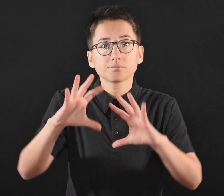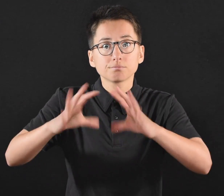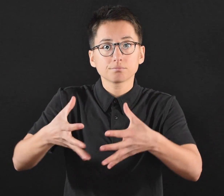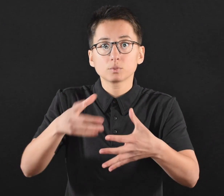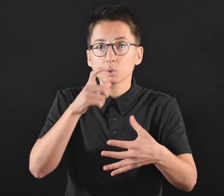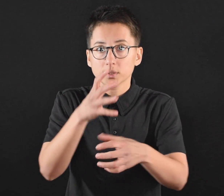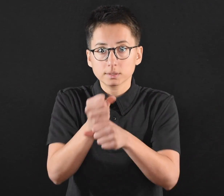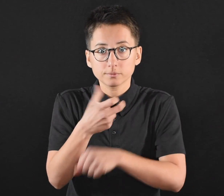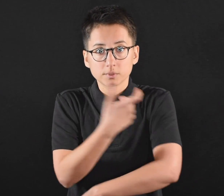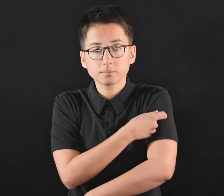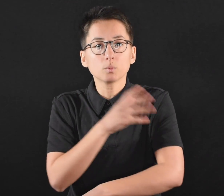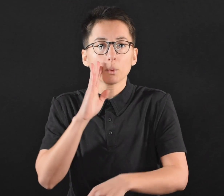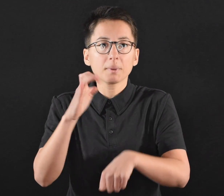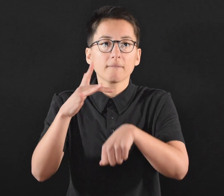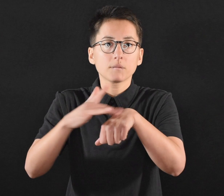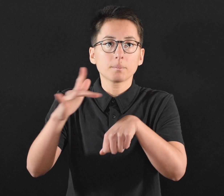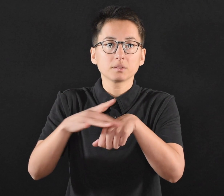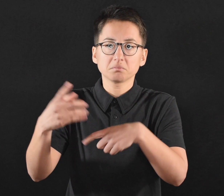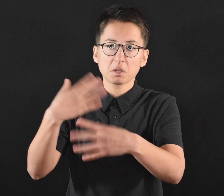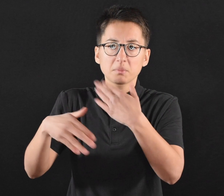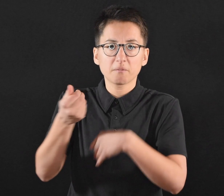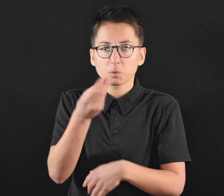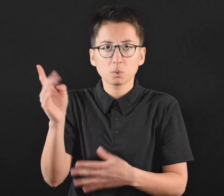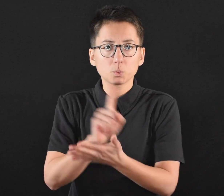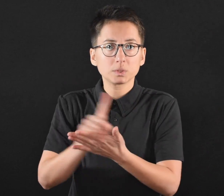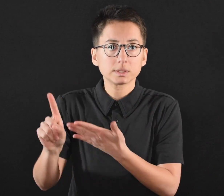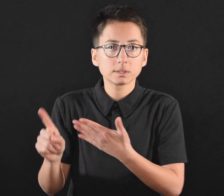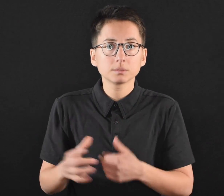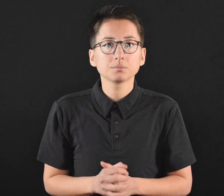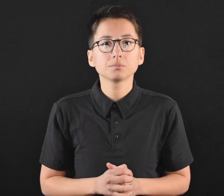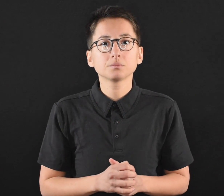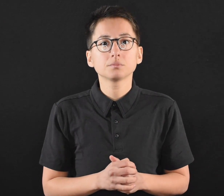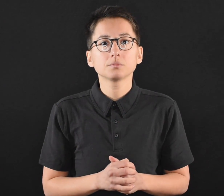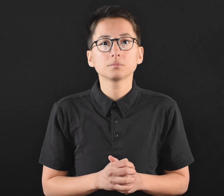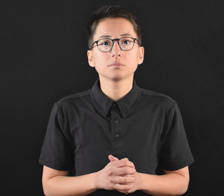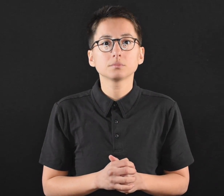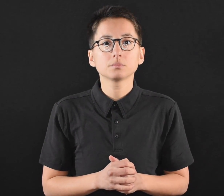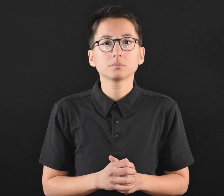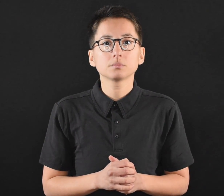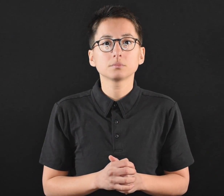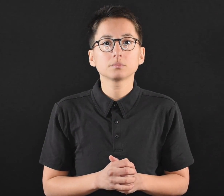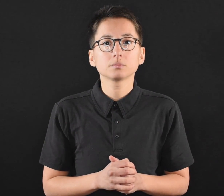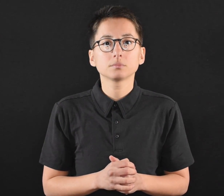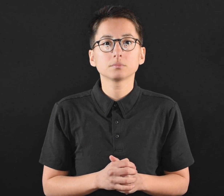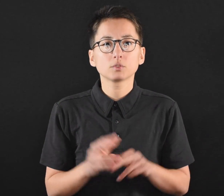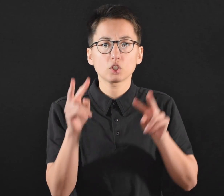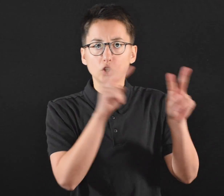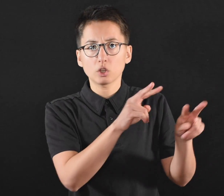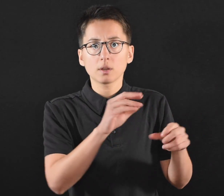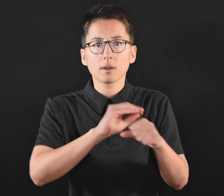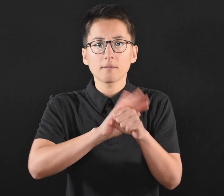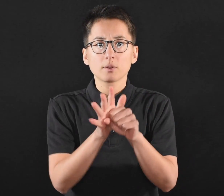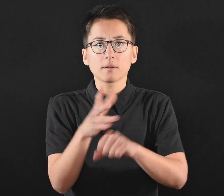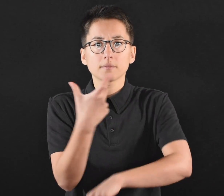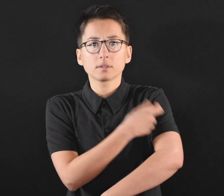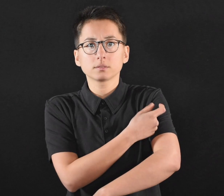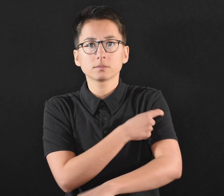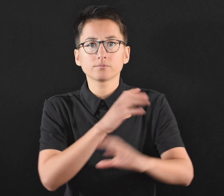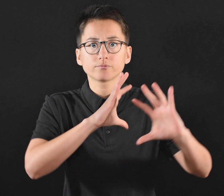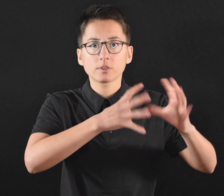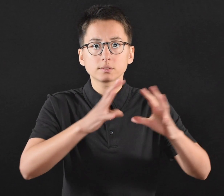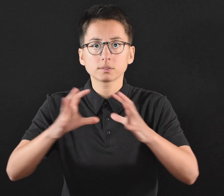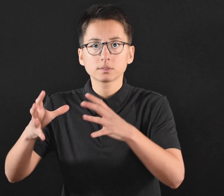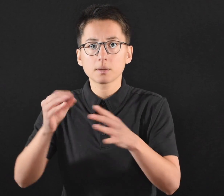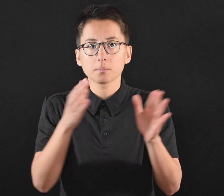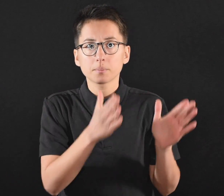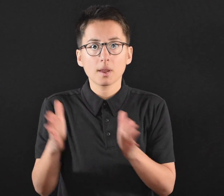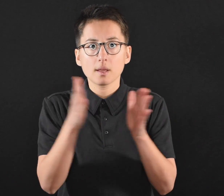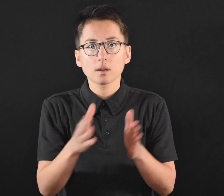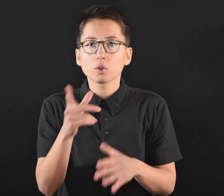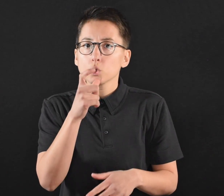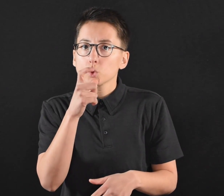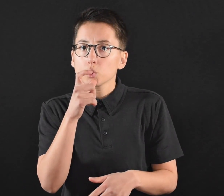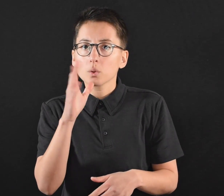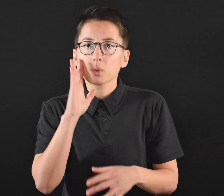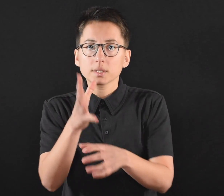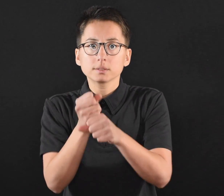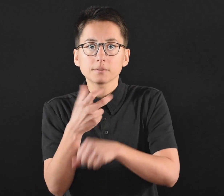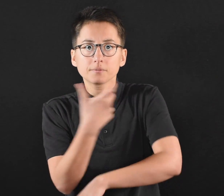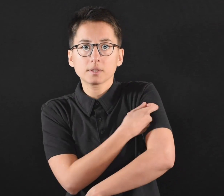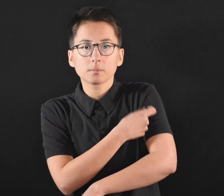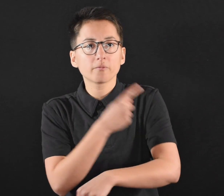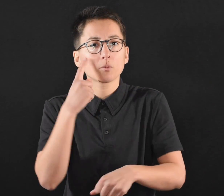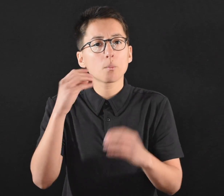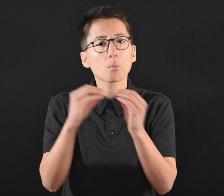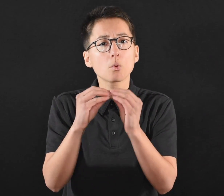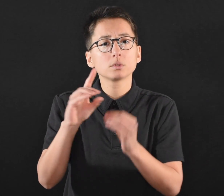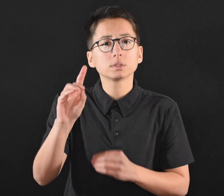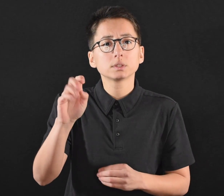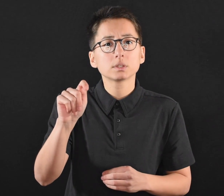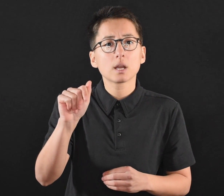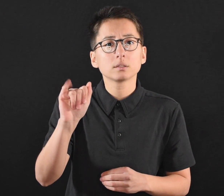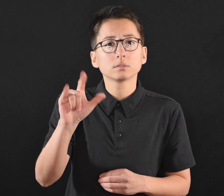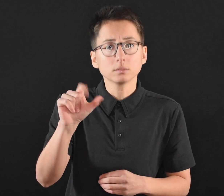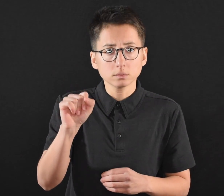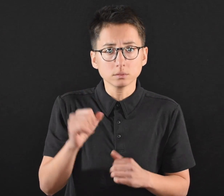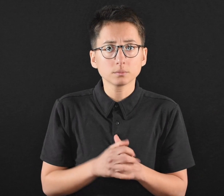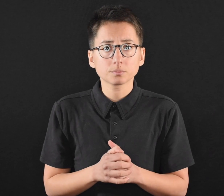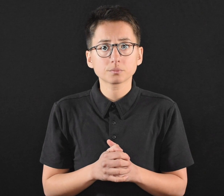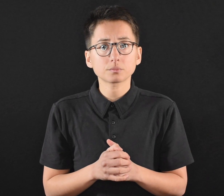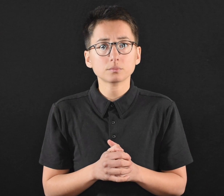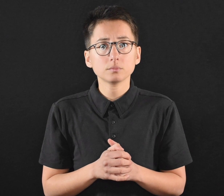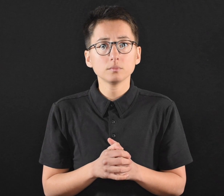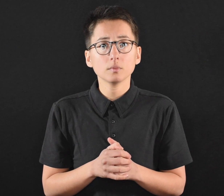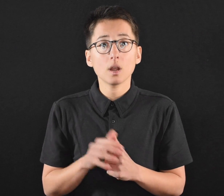● There will be no cost and no restricted time period for signing up.